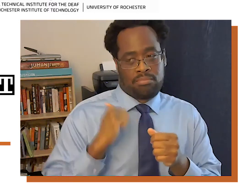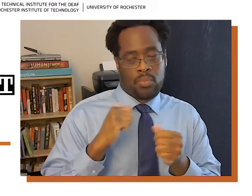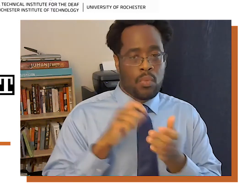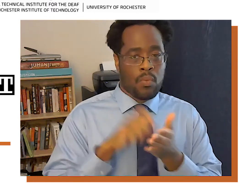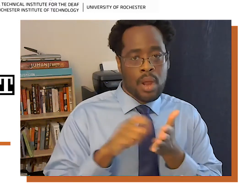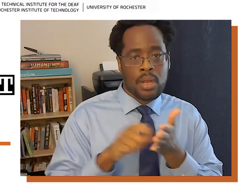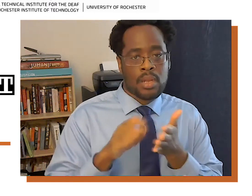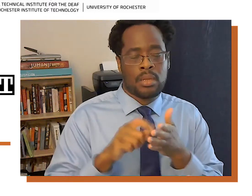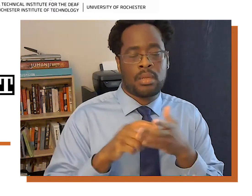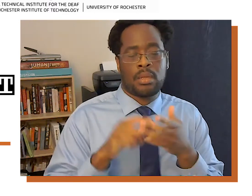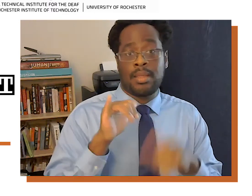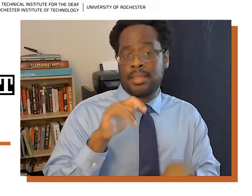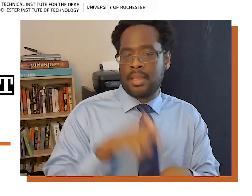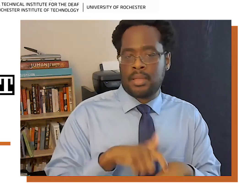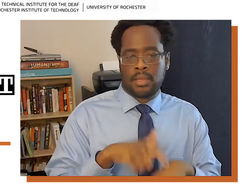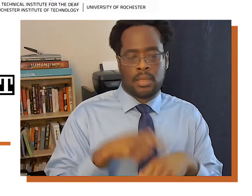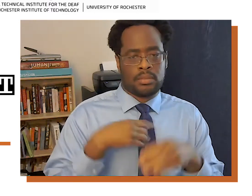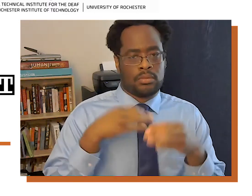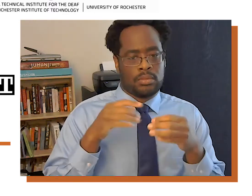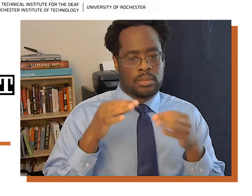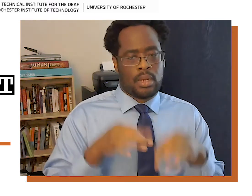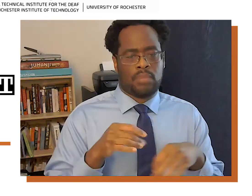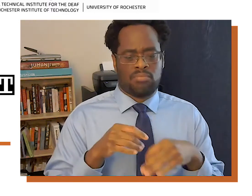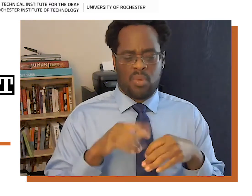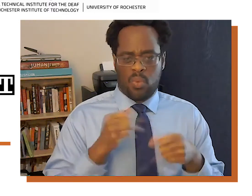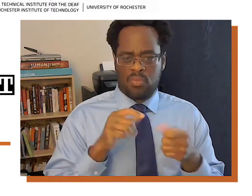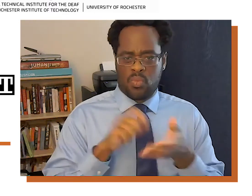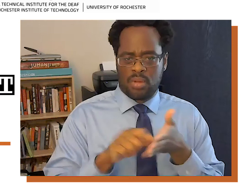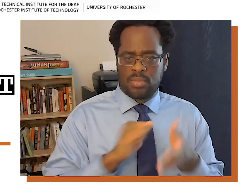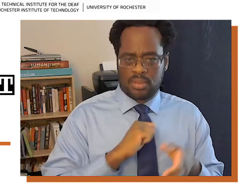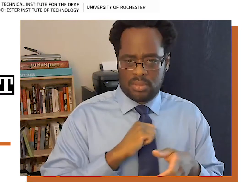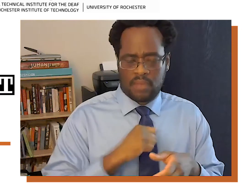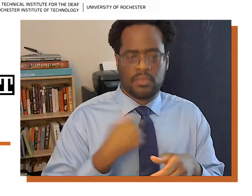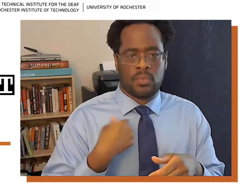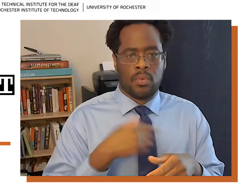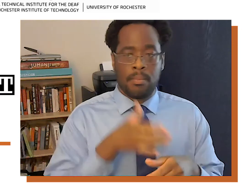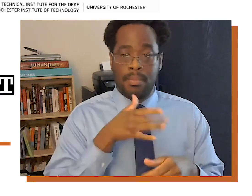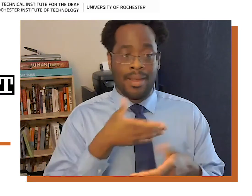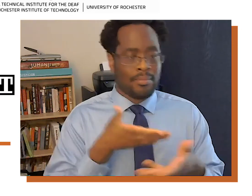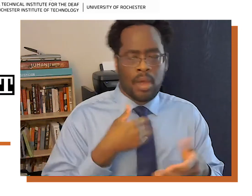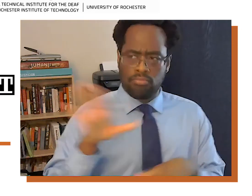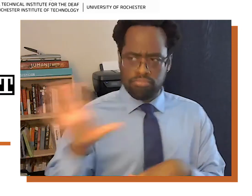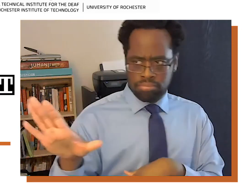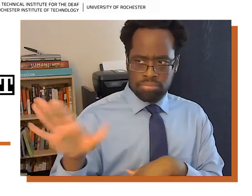so now, remember, I said I refused to write papers or that book report. I refused to write myself.